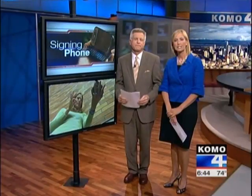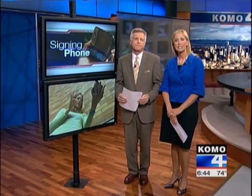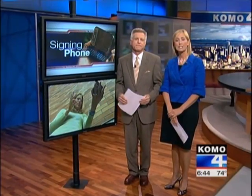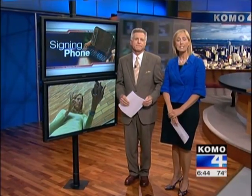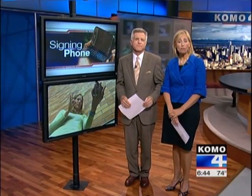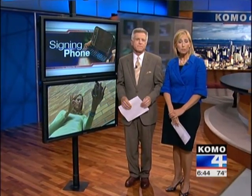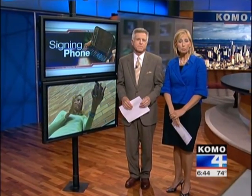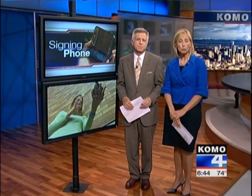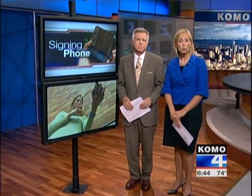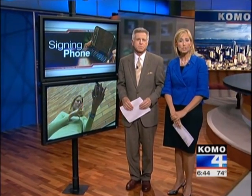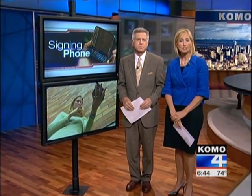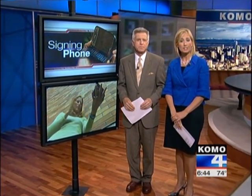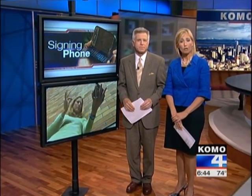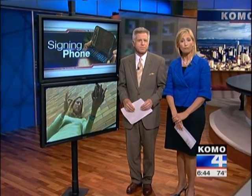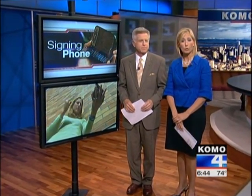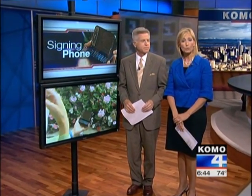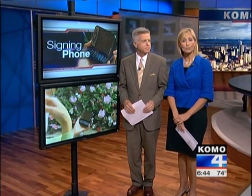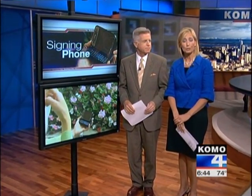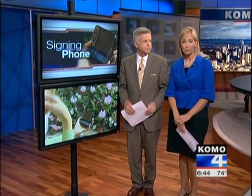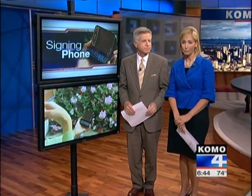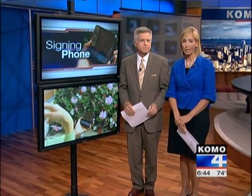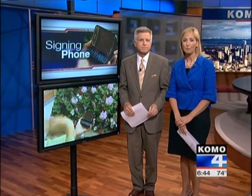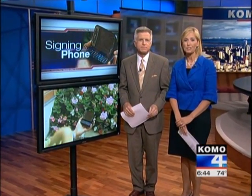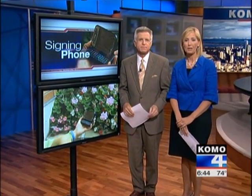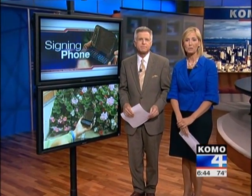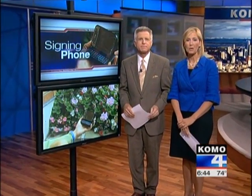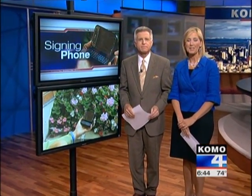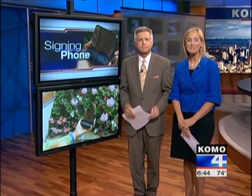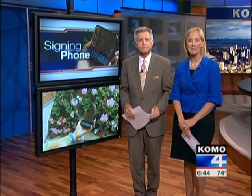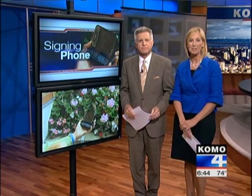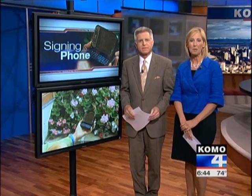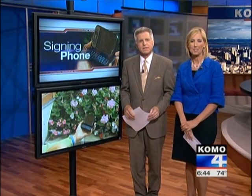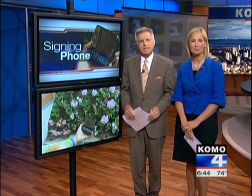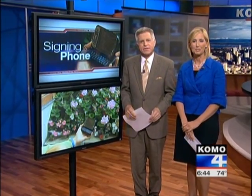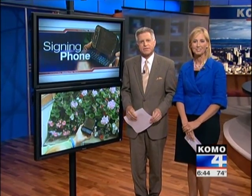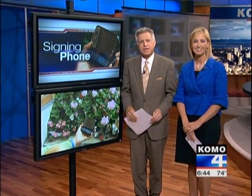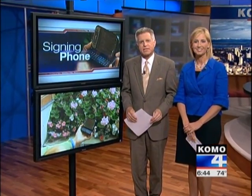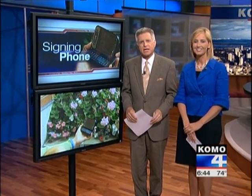Deaf people using cell phones? The UW has found a way to make it possible.